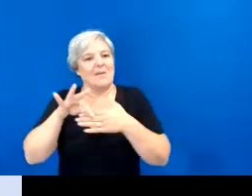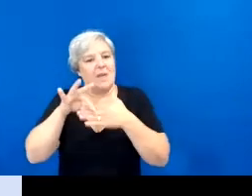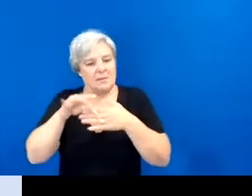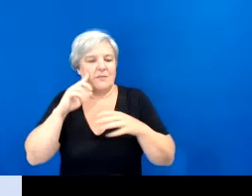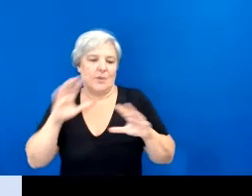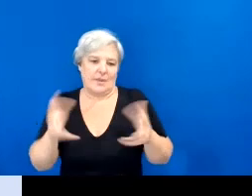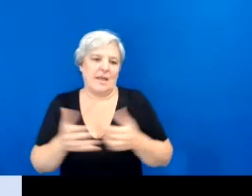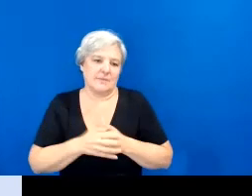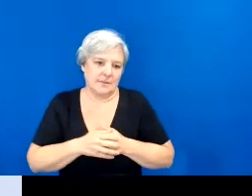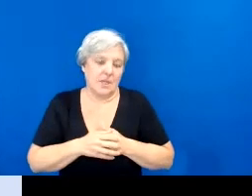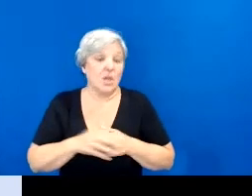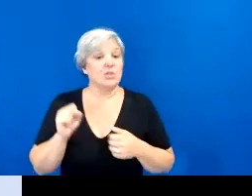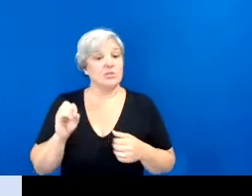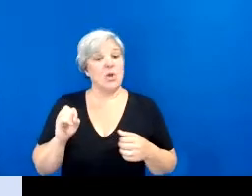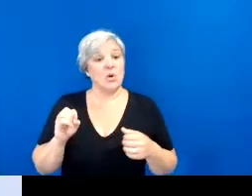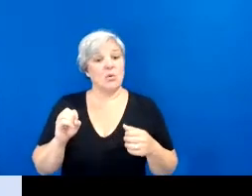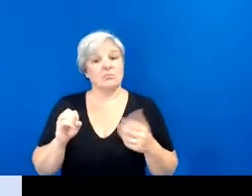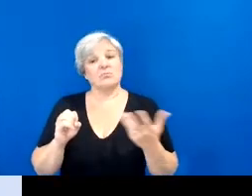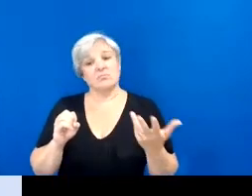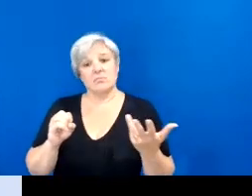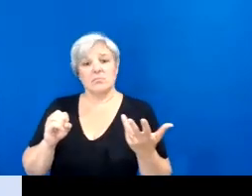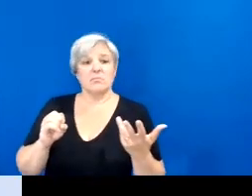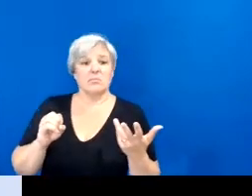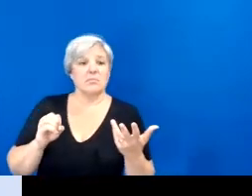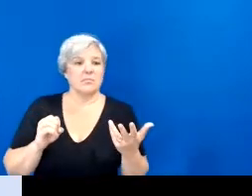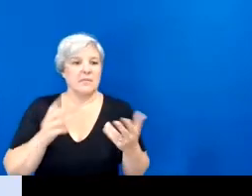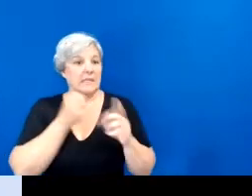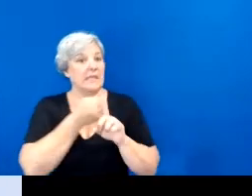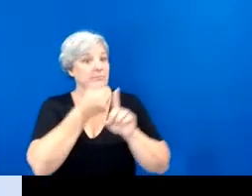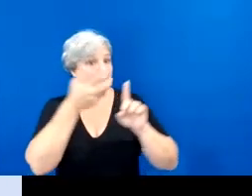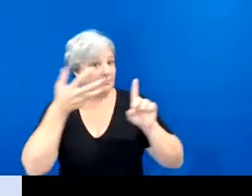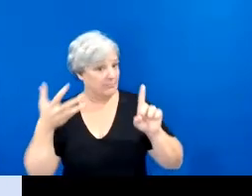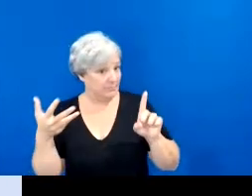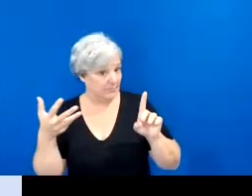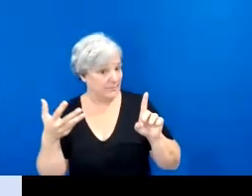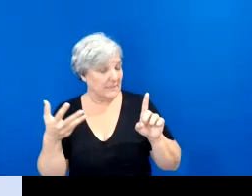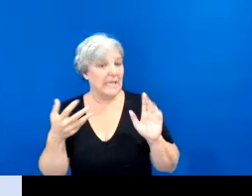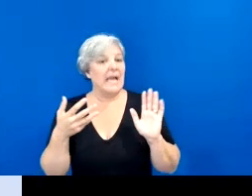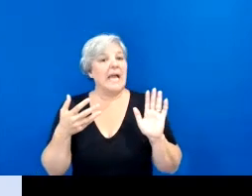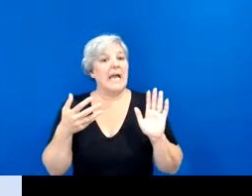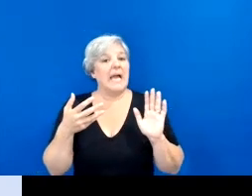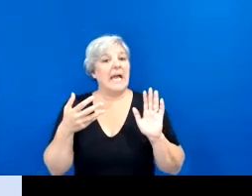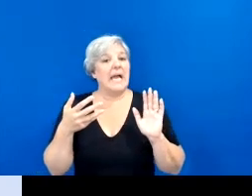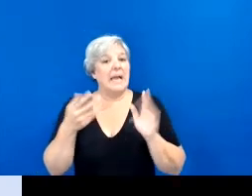So that can of course always be expanded and that is just something to think about